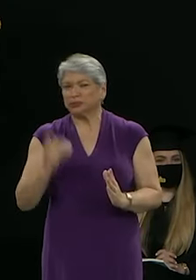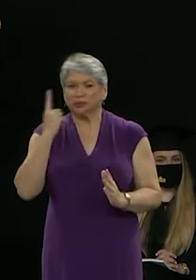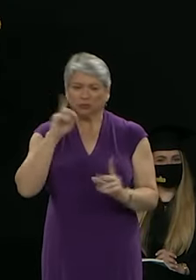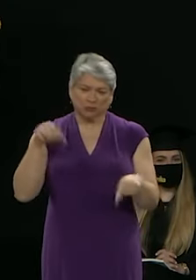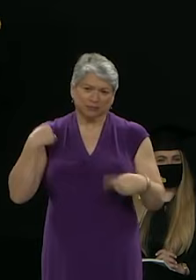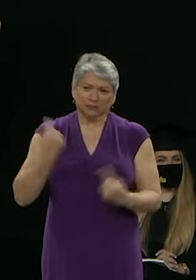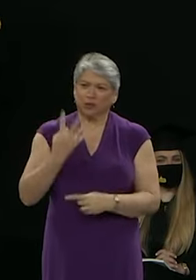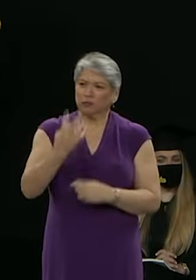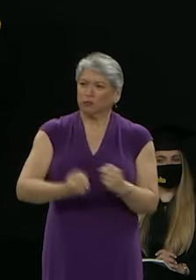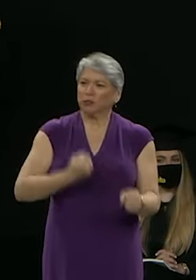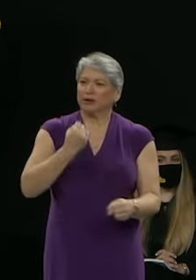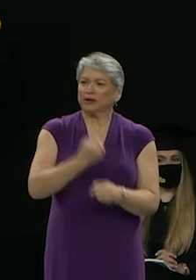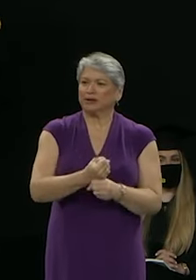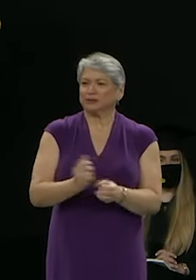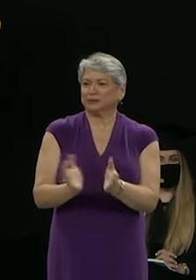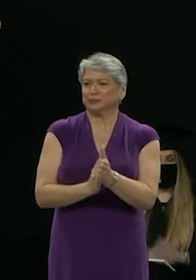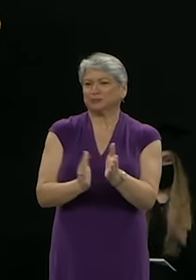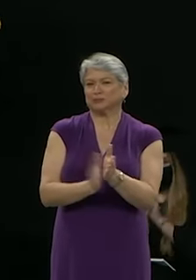Let's show that appreciation with a round of applause.